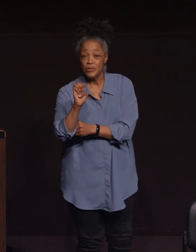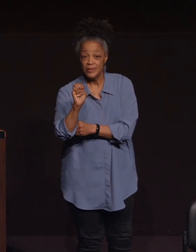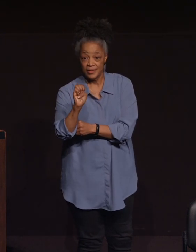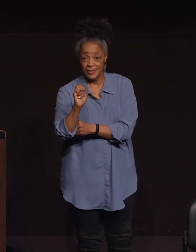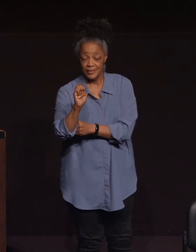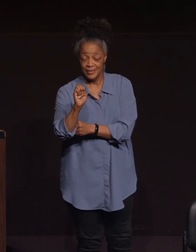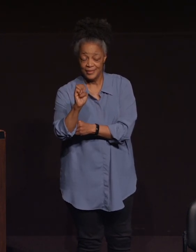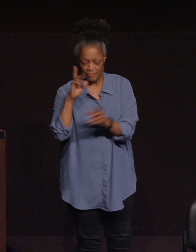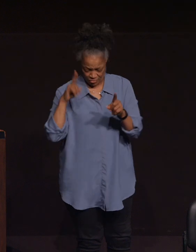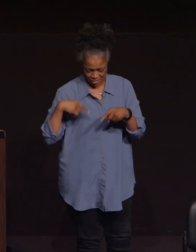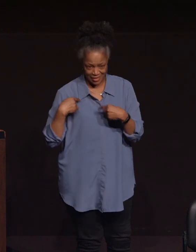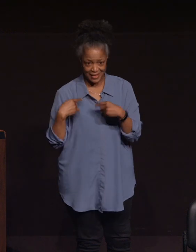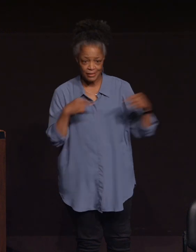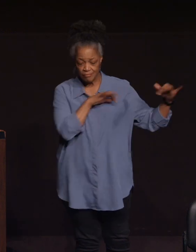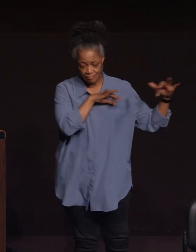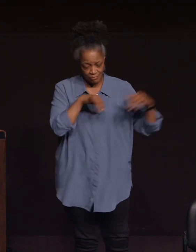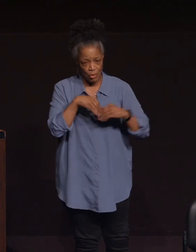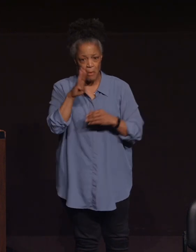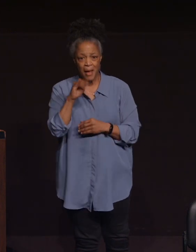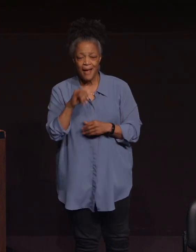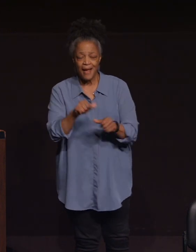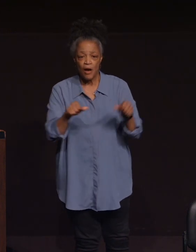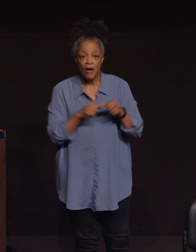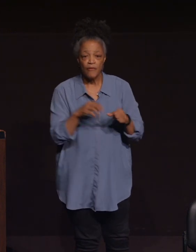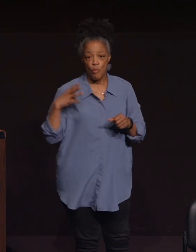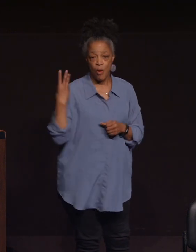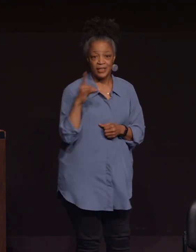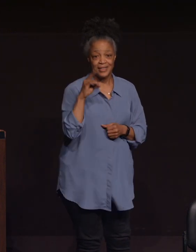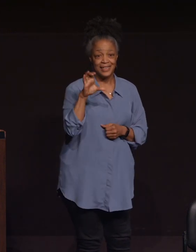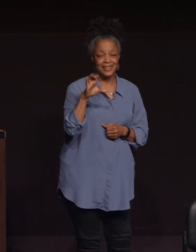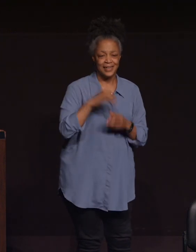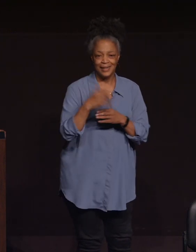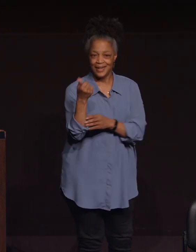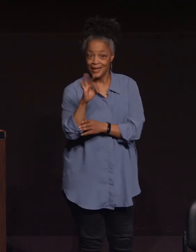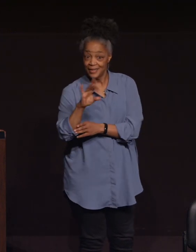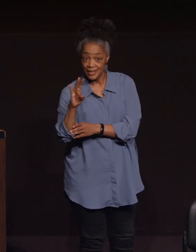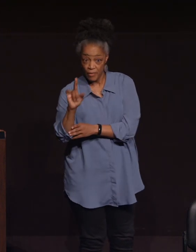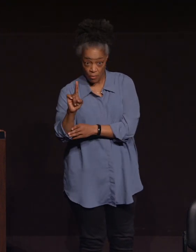Since migrating to the Bay Area from Washington, DC in 1971,